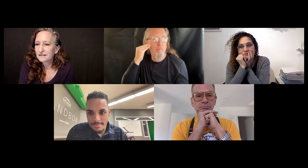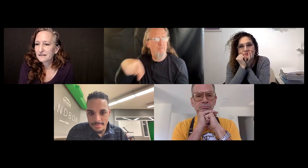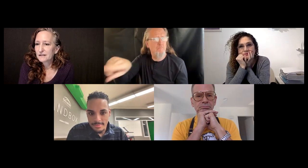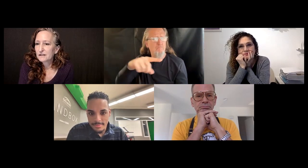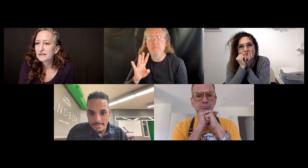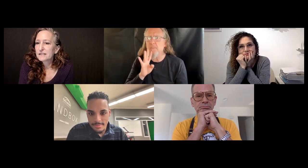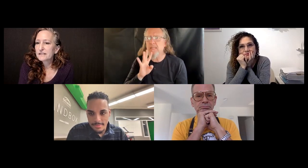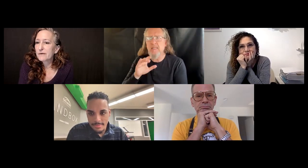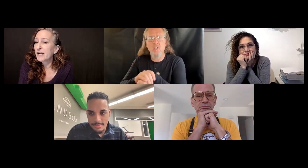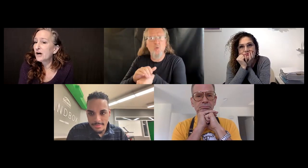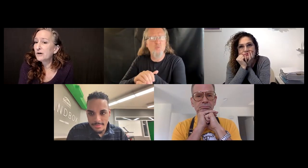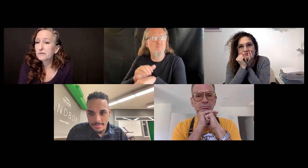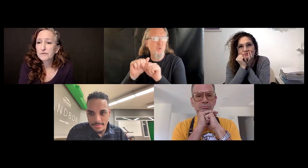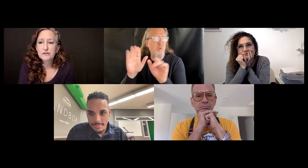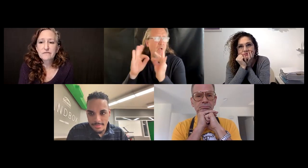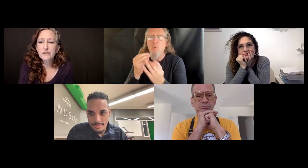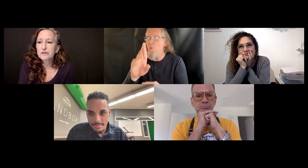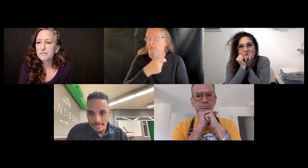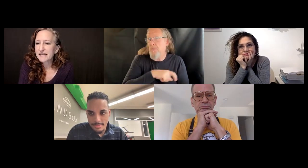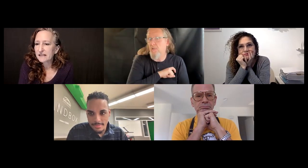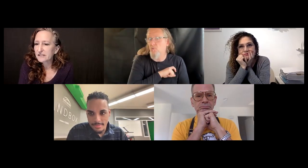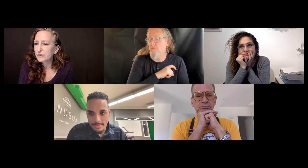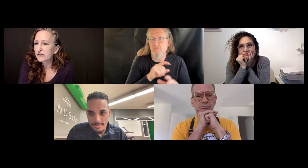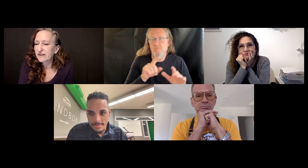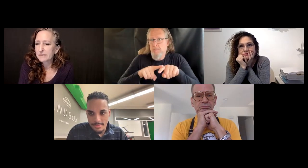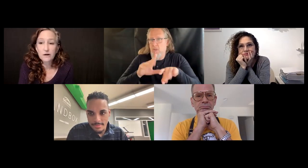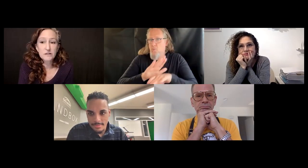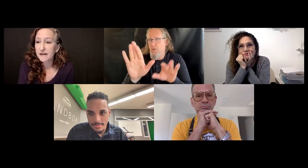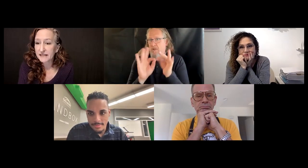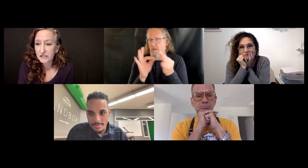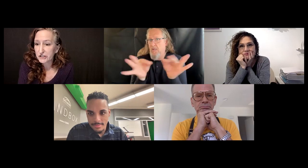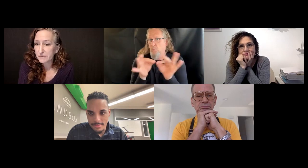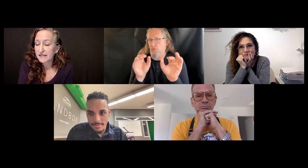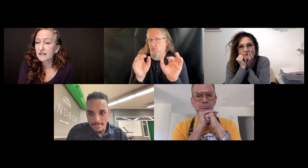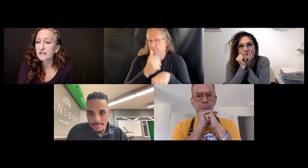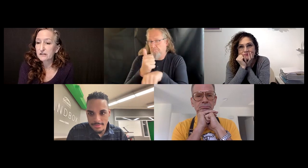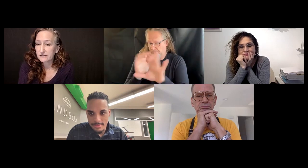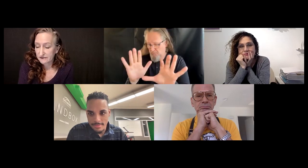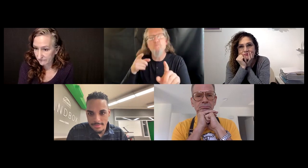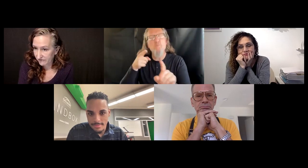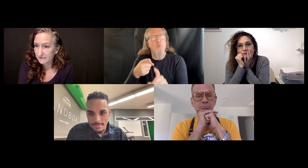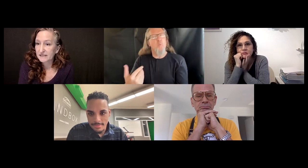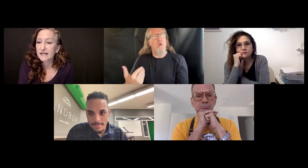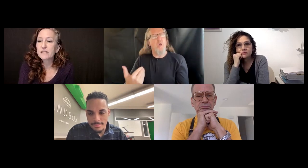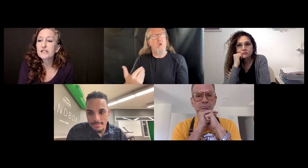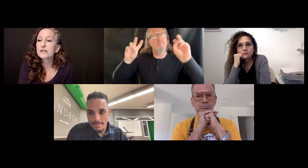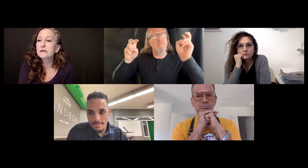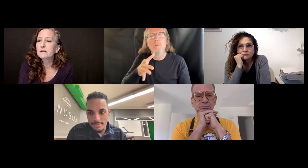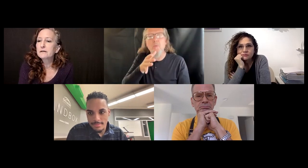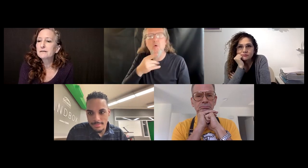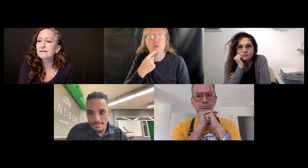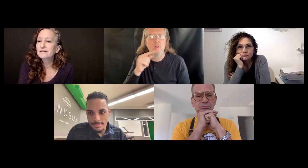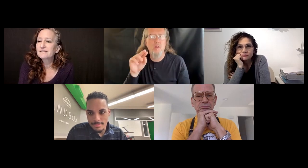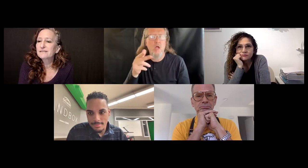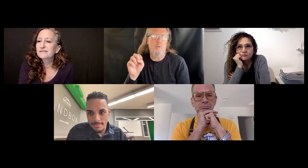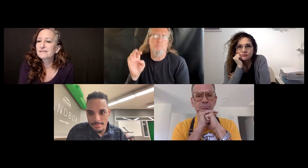So at home. Those of you who speak English with your family or Spanish, depending on your family language.